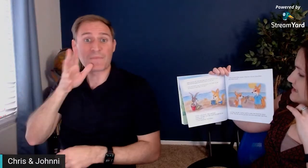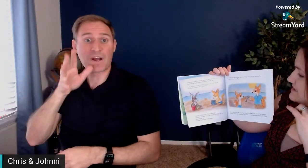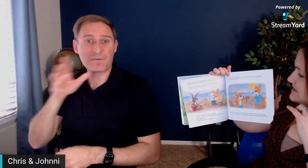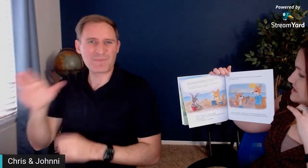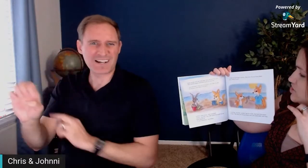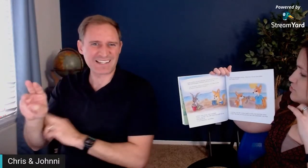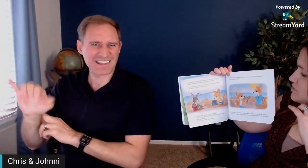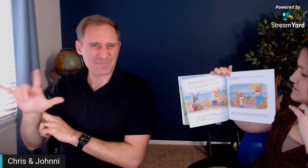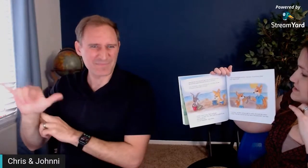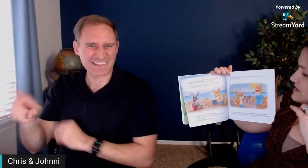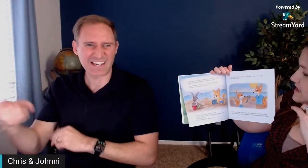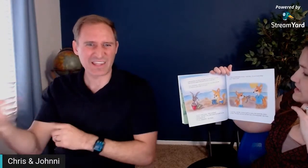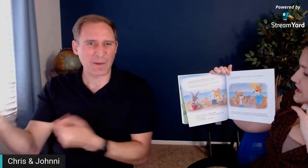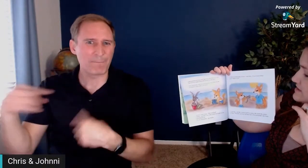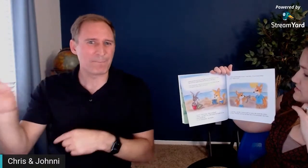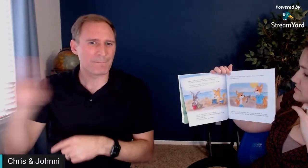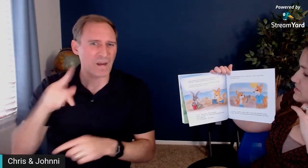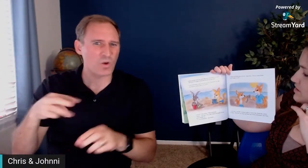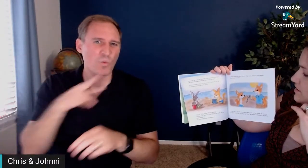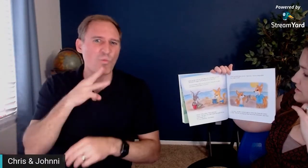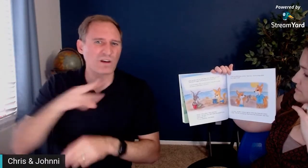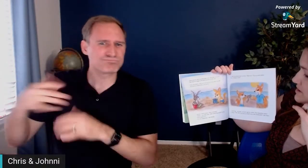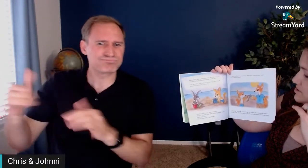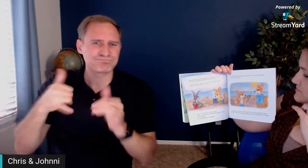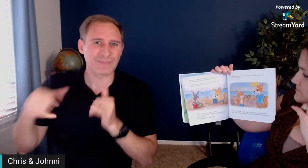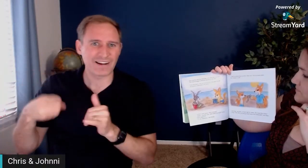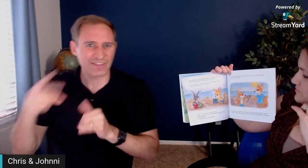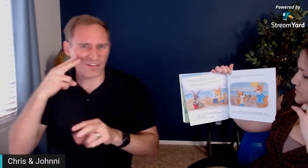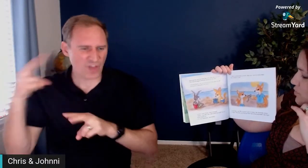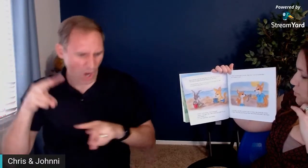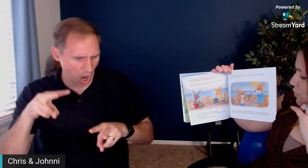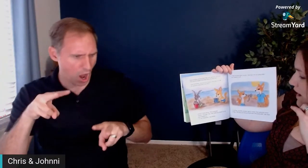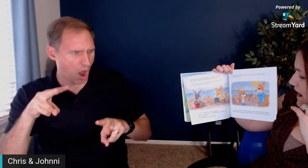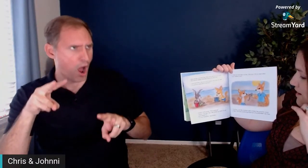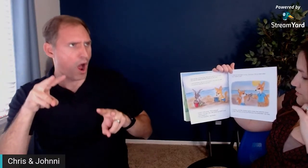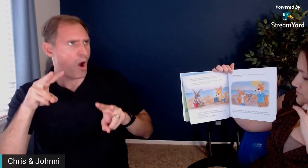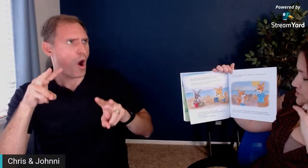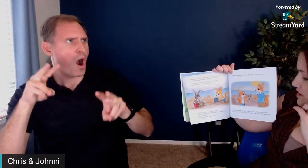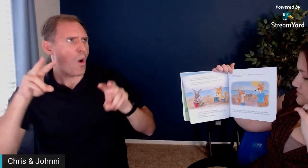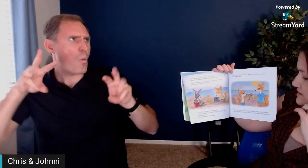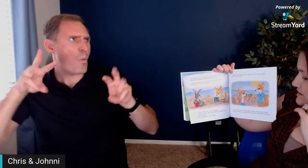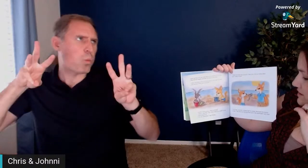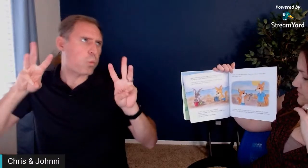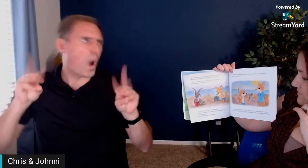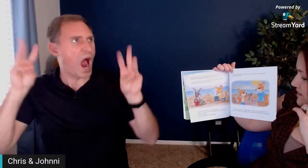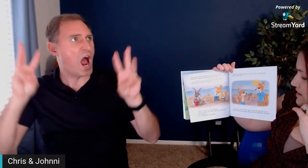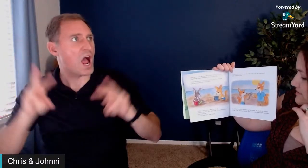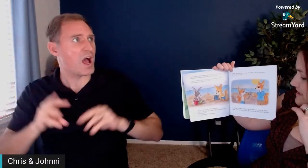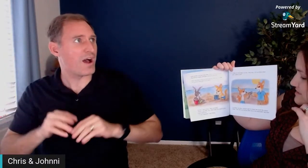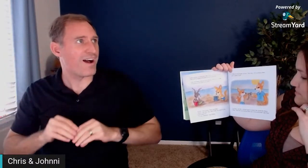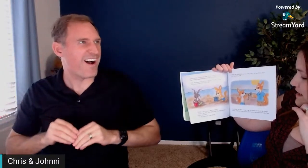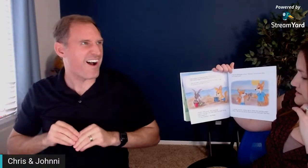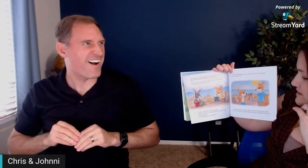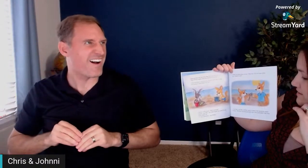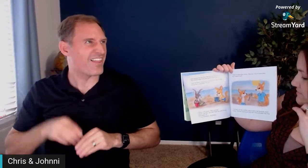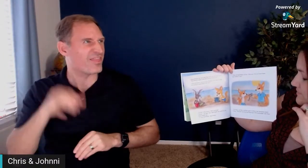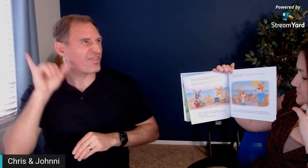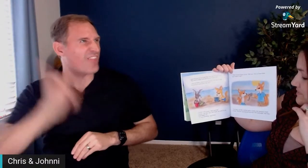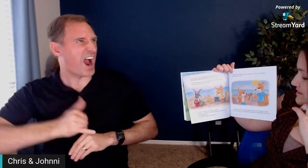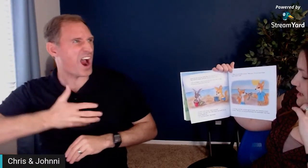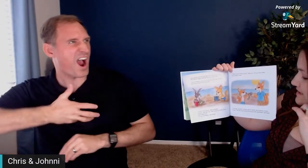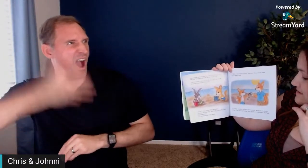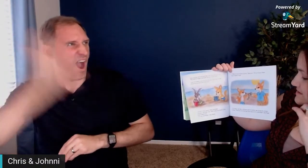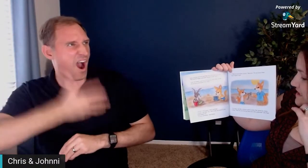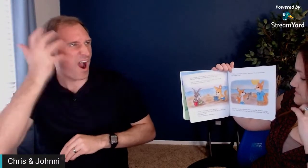and see the enormous sand castle on the beach wow shouts emily that's amazing thanks says